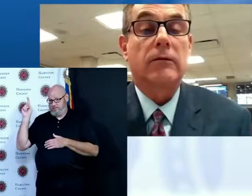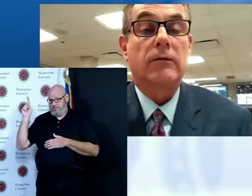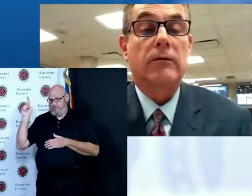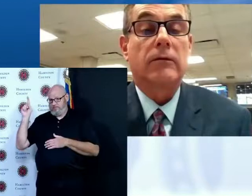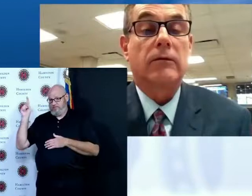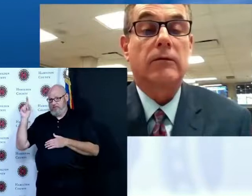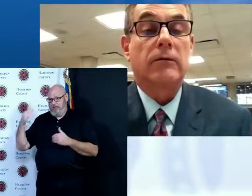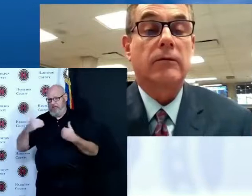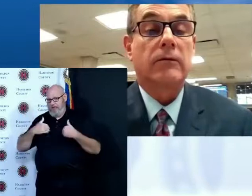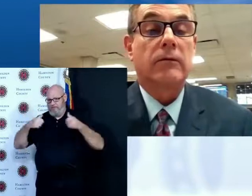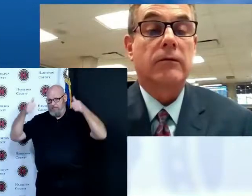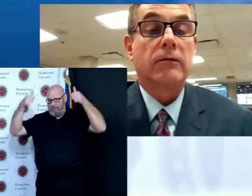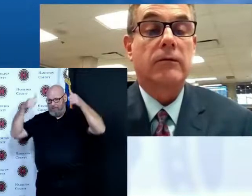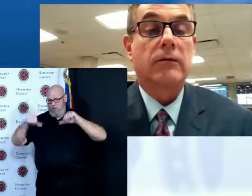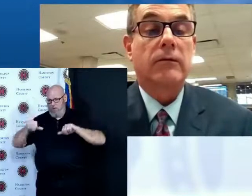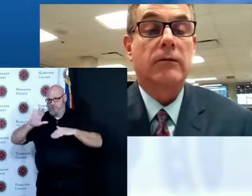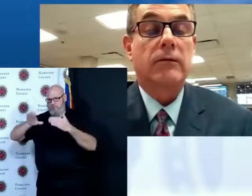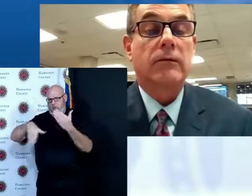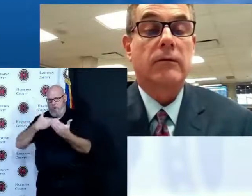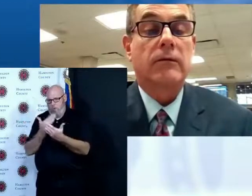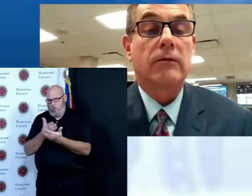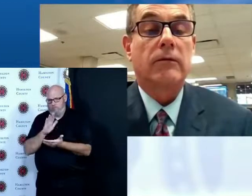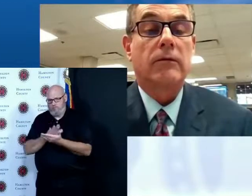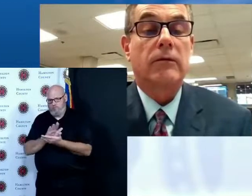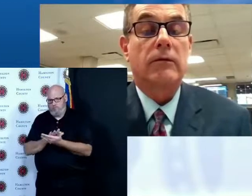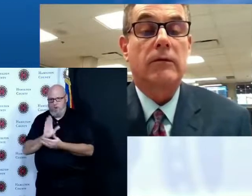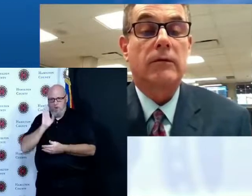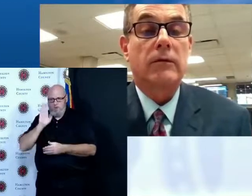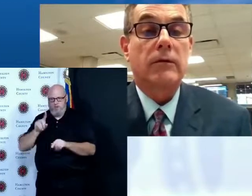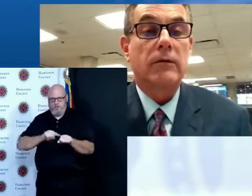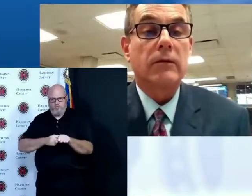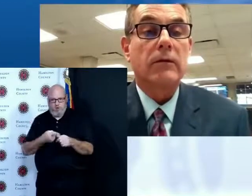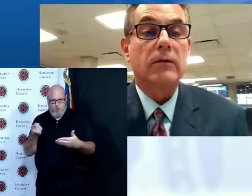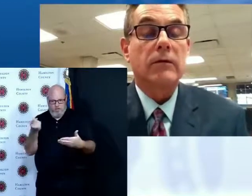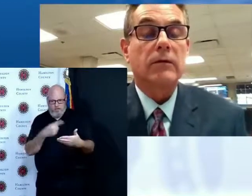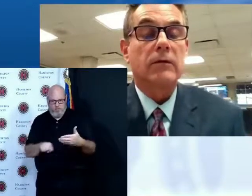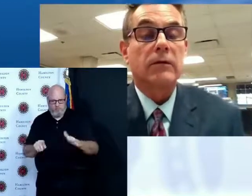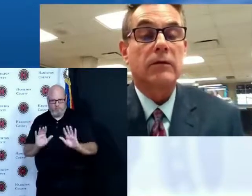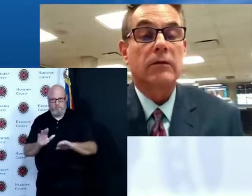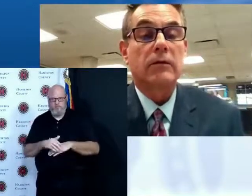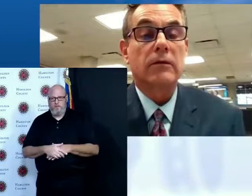as public and Governor DeWine has committed that by the end of this week so by Friday of this week